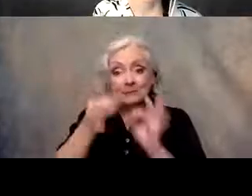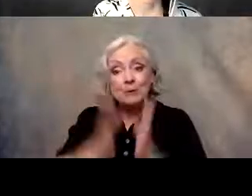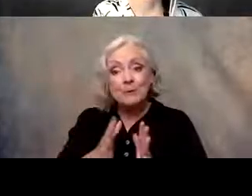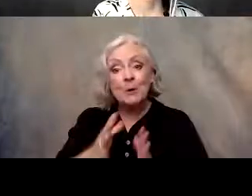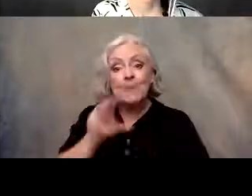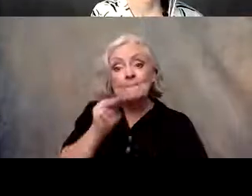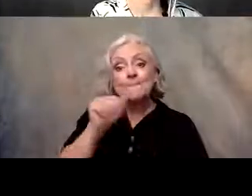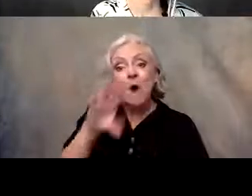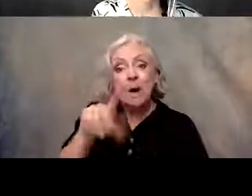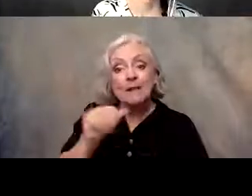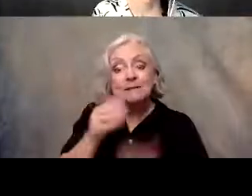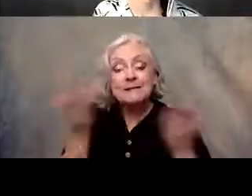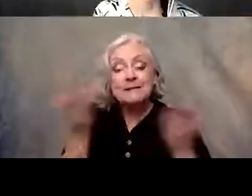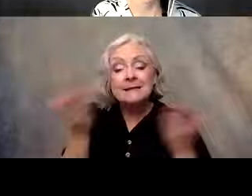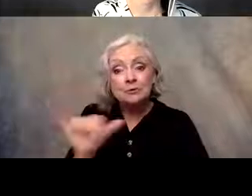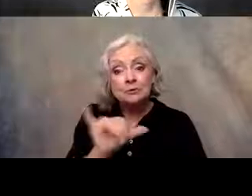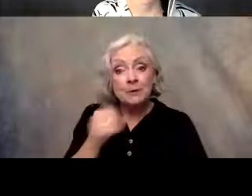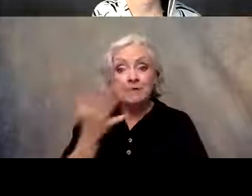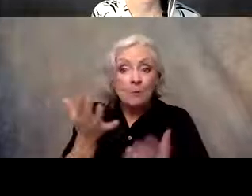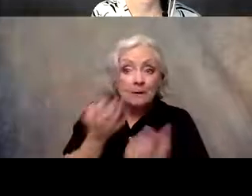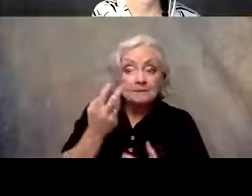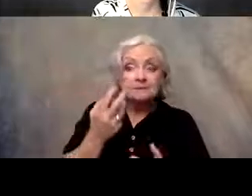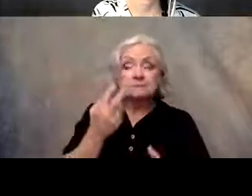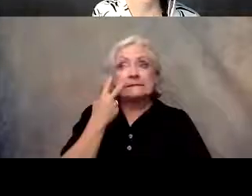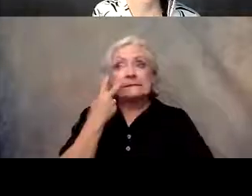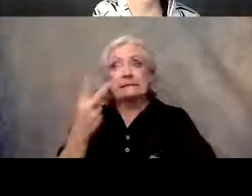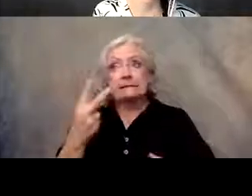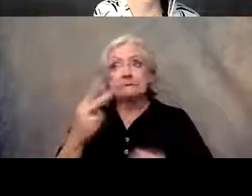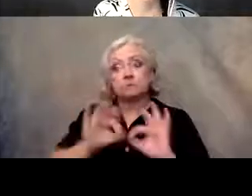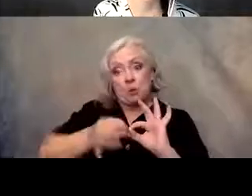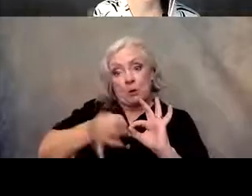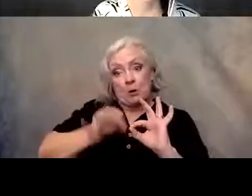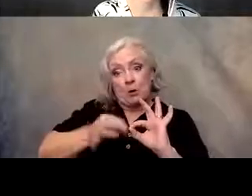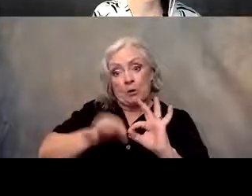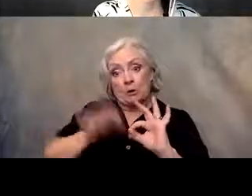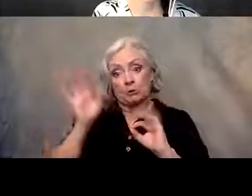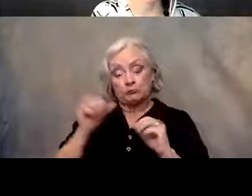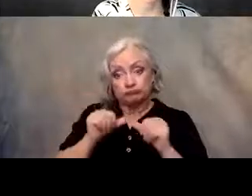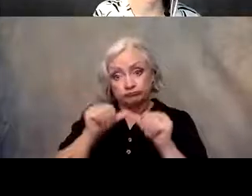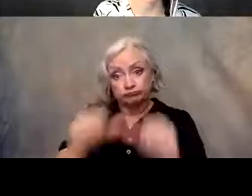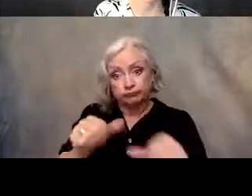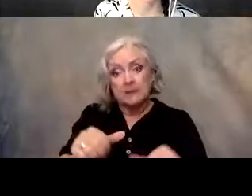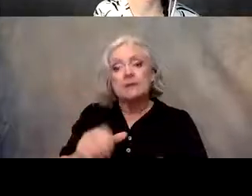So if you would like to make sure that you can see Marla during the entire presentation, please be sure to pin her on your screen.